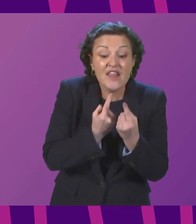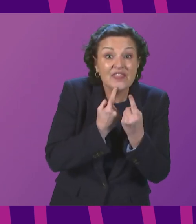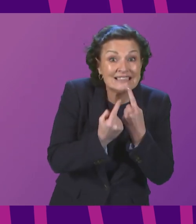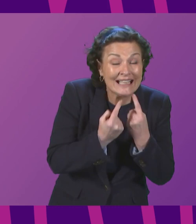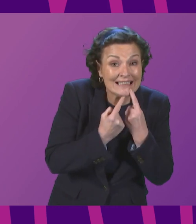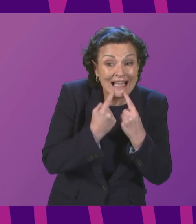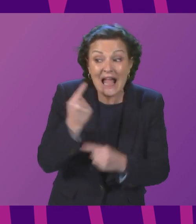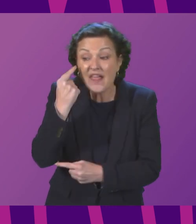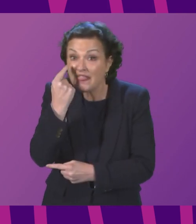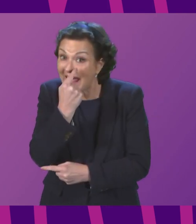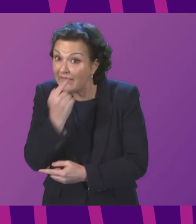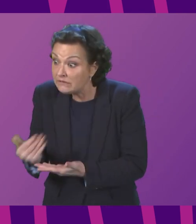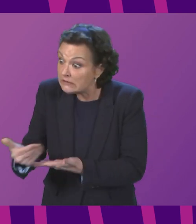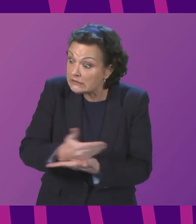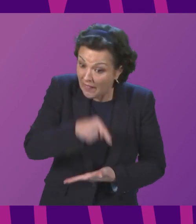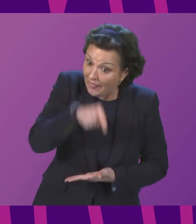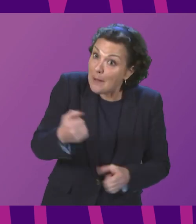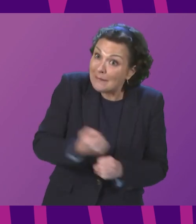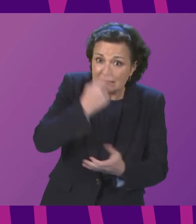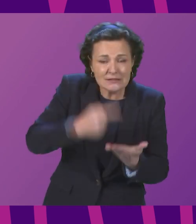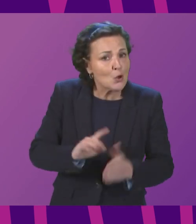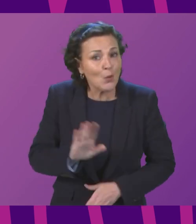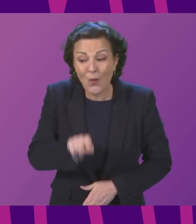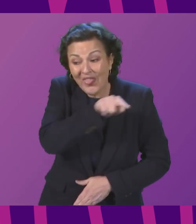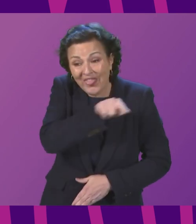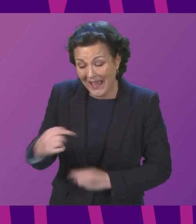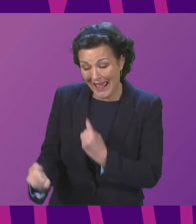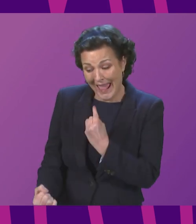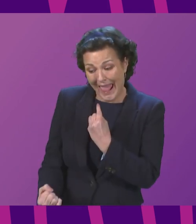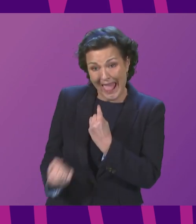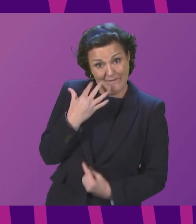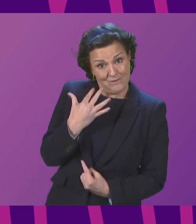inform the decisions. The decisions have to be taken by those of us who are elected to